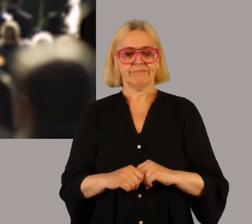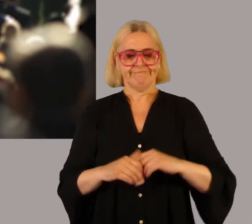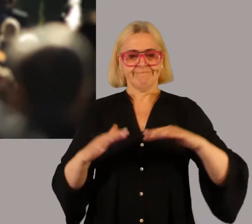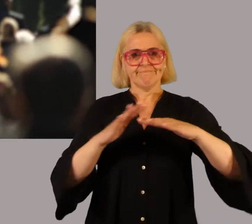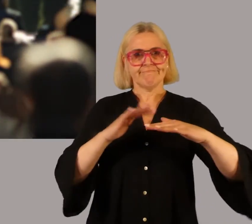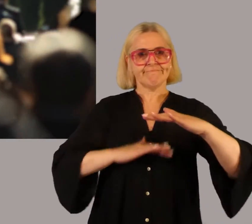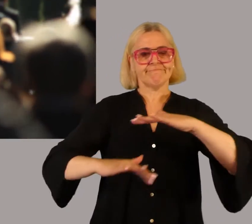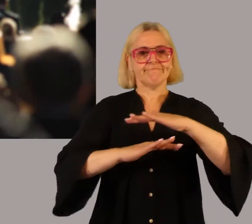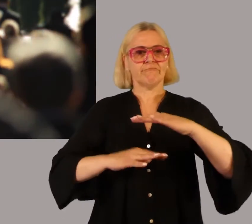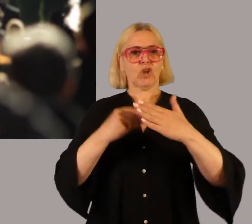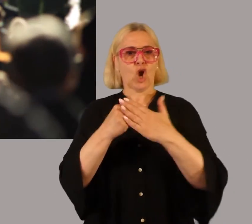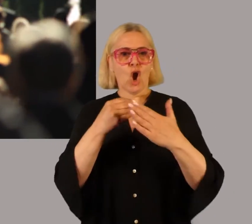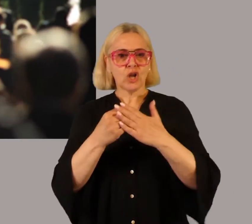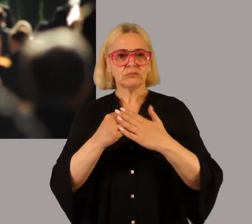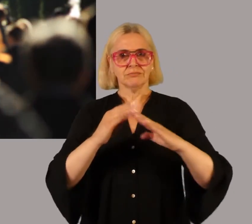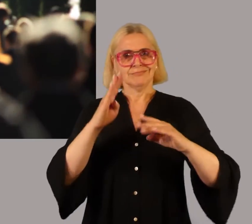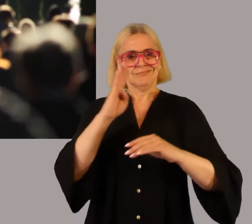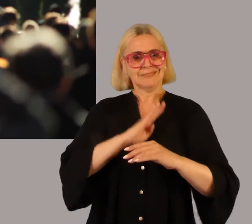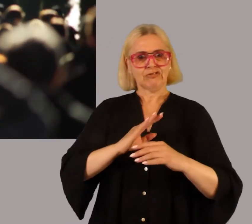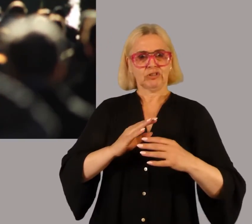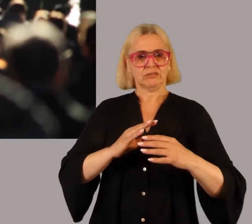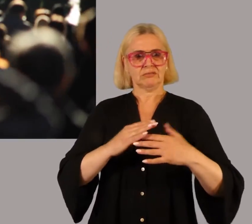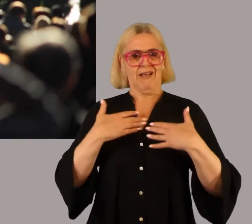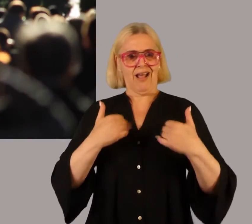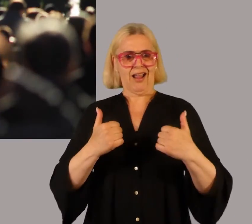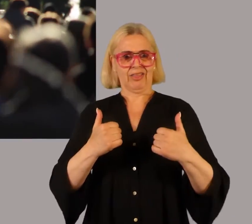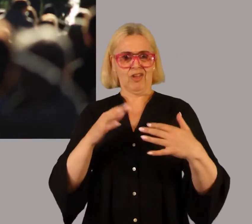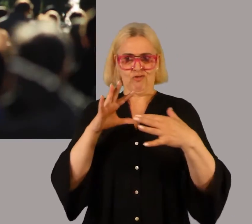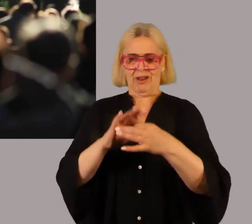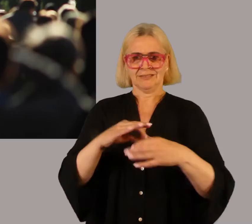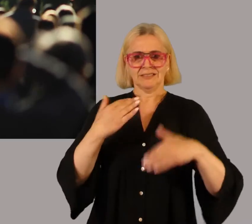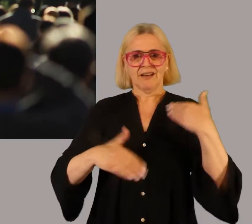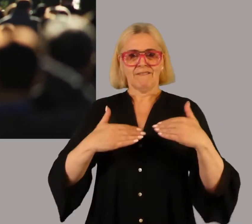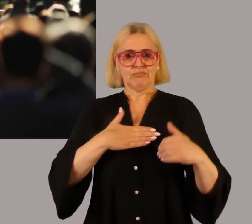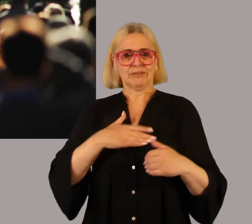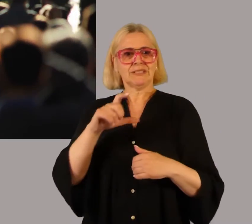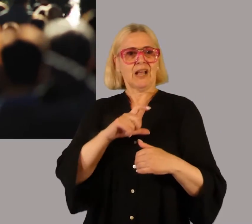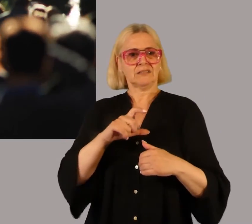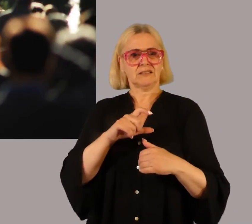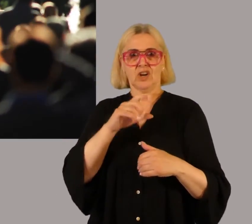The hidden costs and serious health-related suffering of breast cancer go unmeasured in